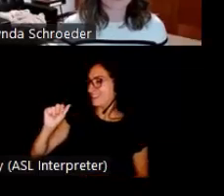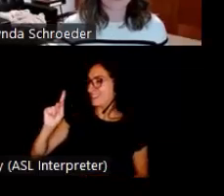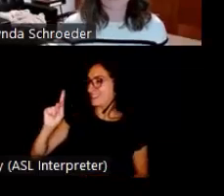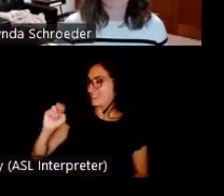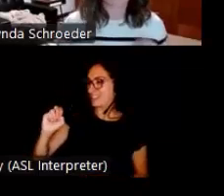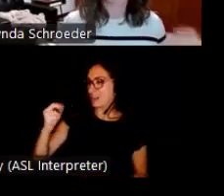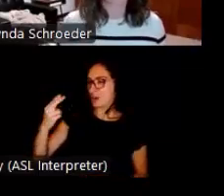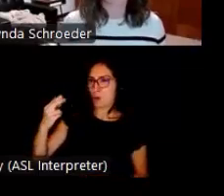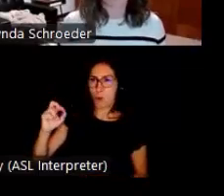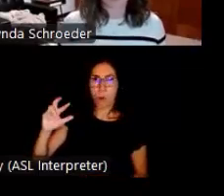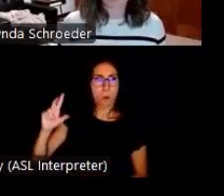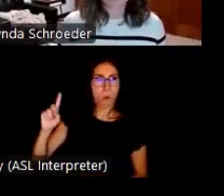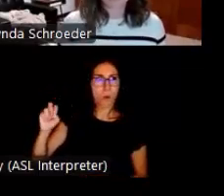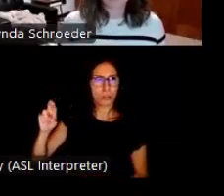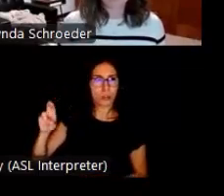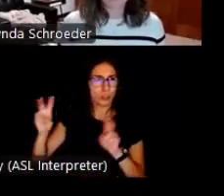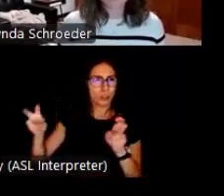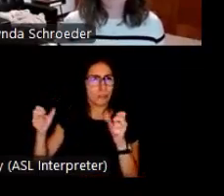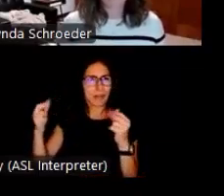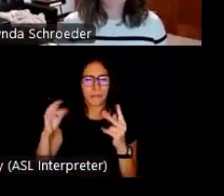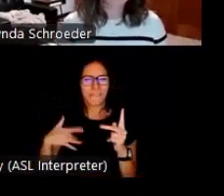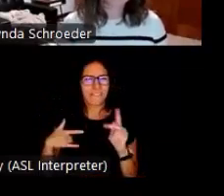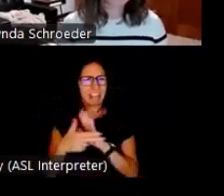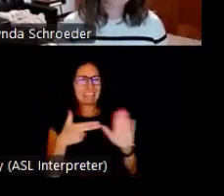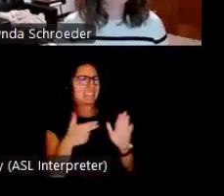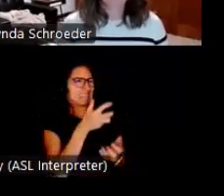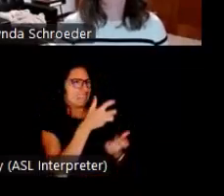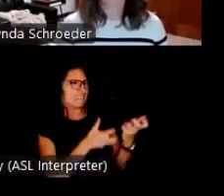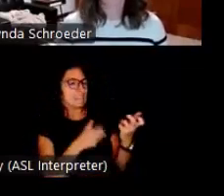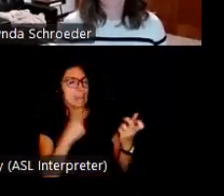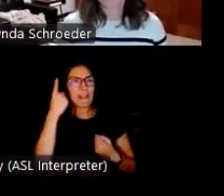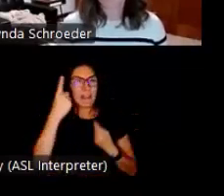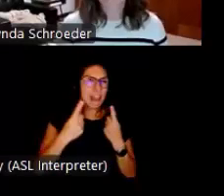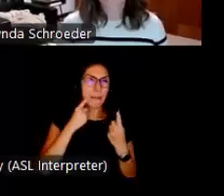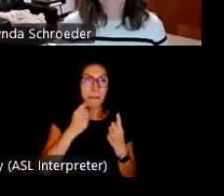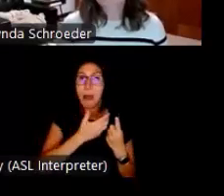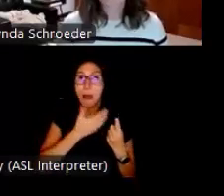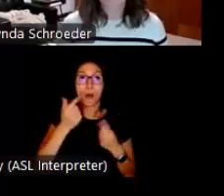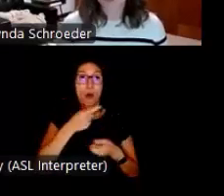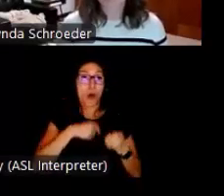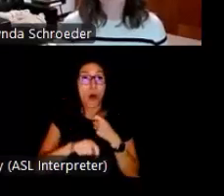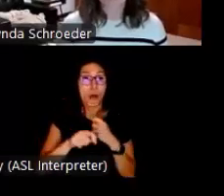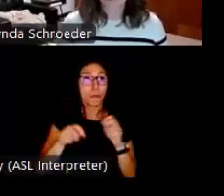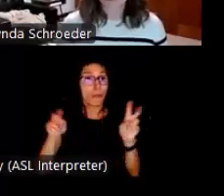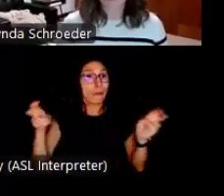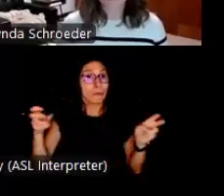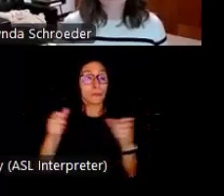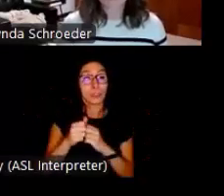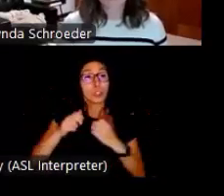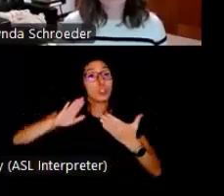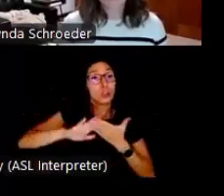think about community partners. Essentially, you want to work out who is your primary audience